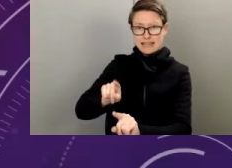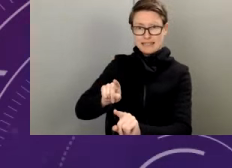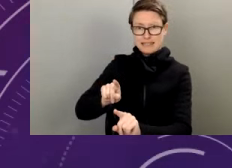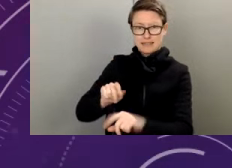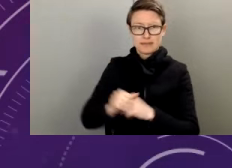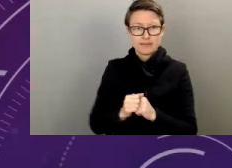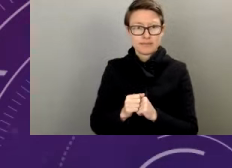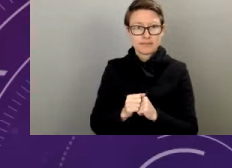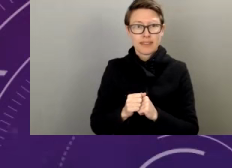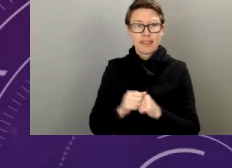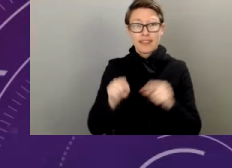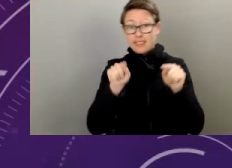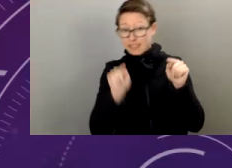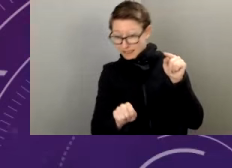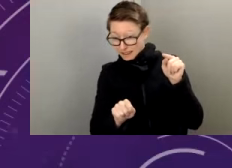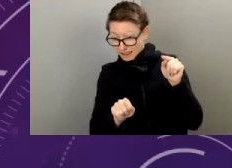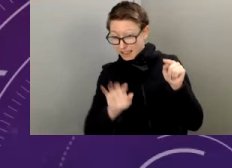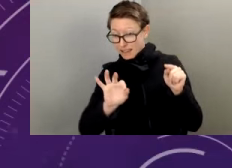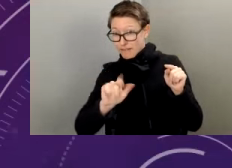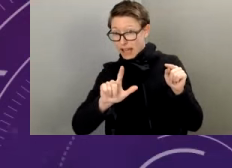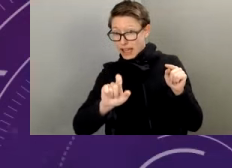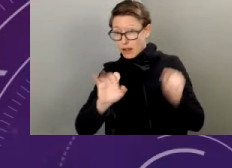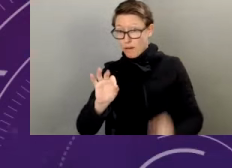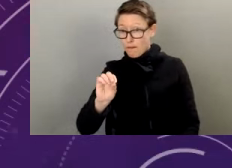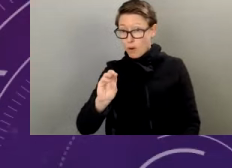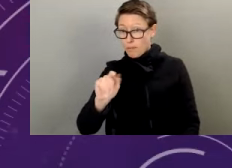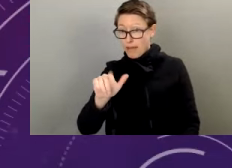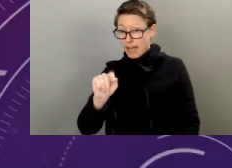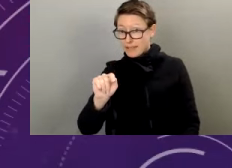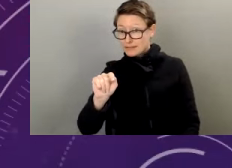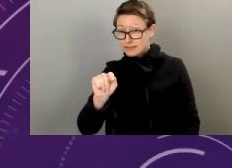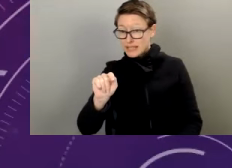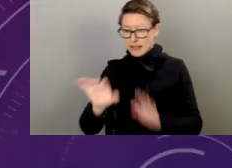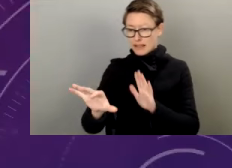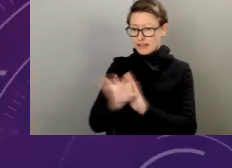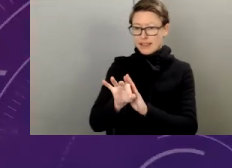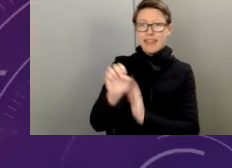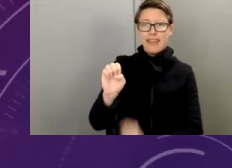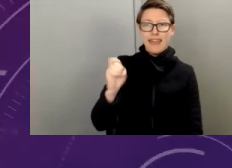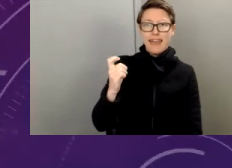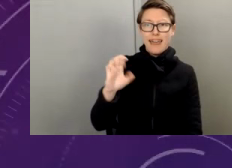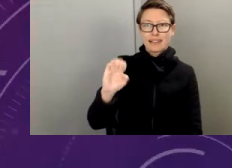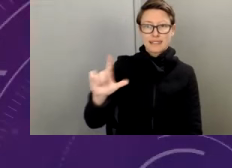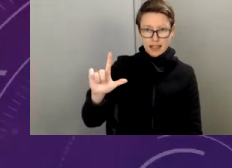format and choose that we're going to be doing an Excel file.